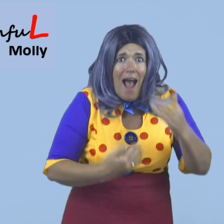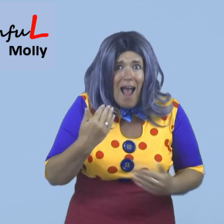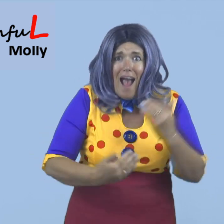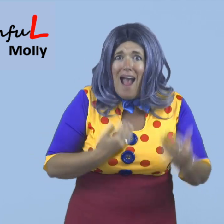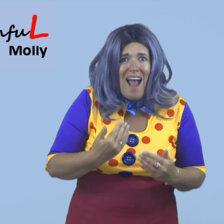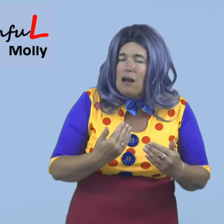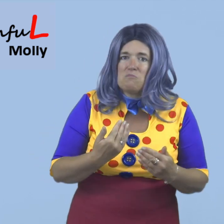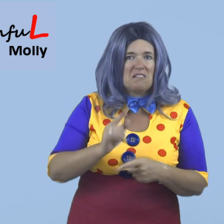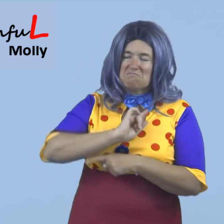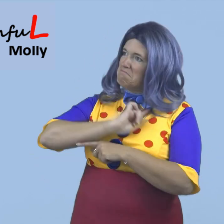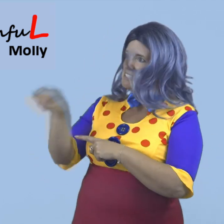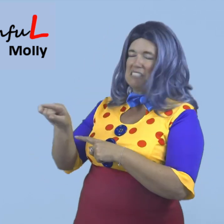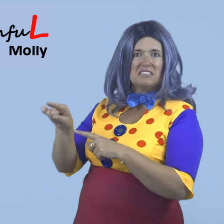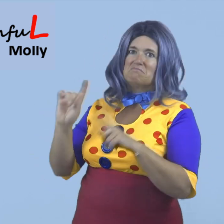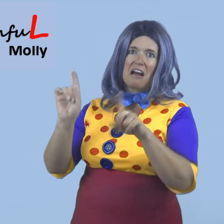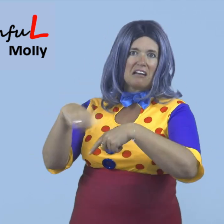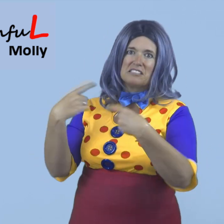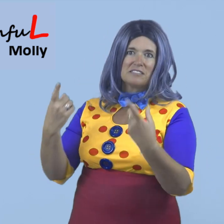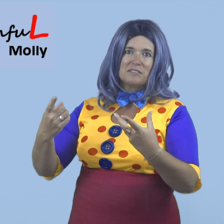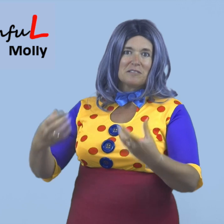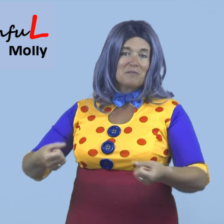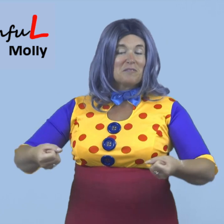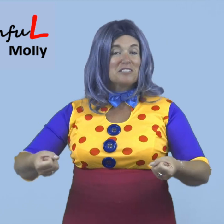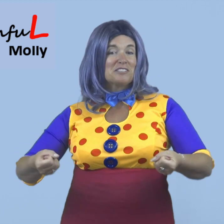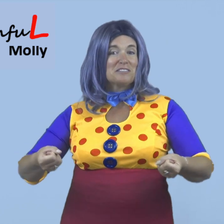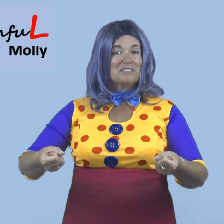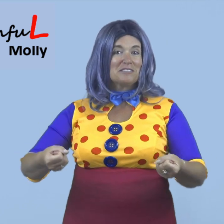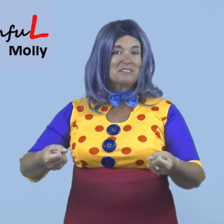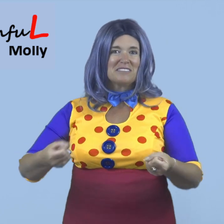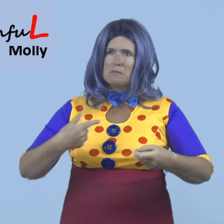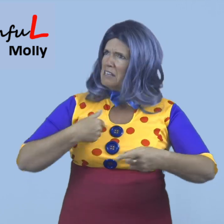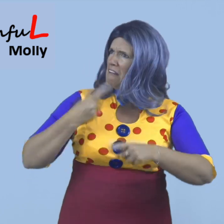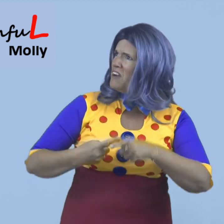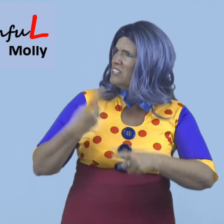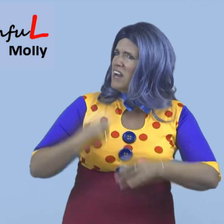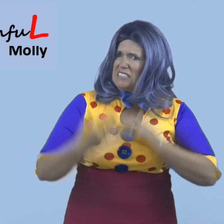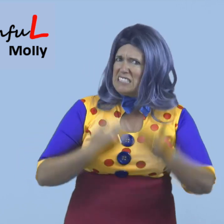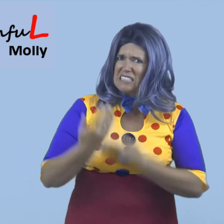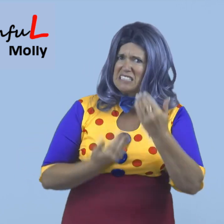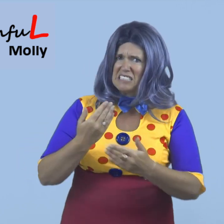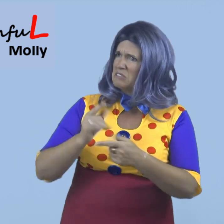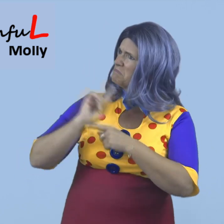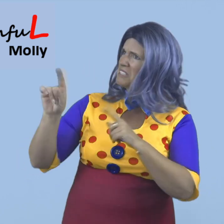but she could never beat Milkman Bob back to the float. “I’m going as fast as I can,” said Meg,